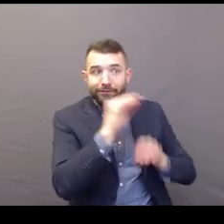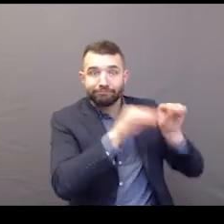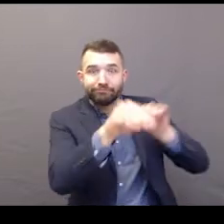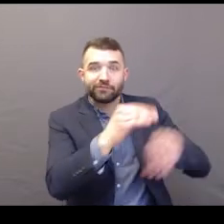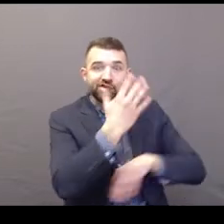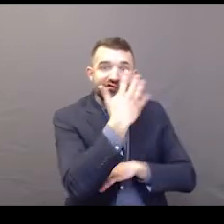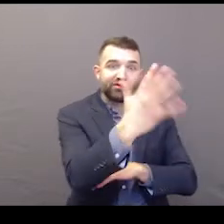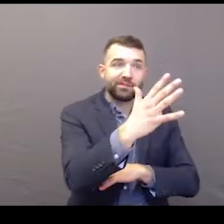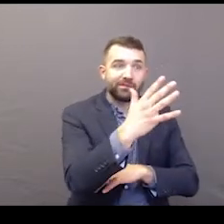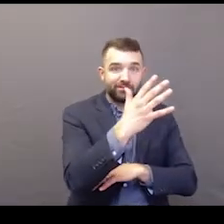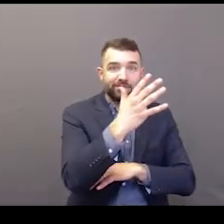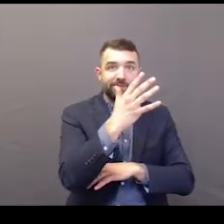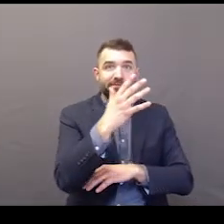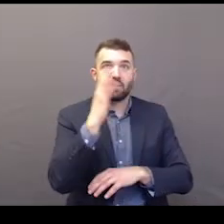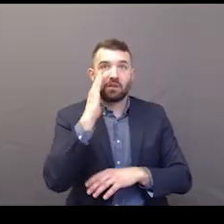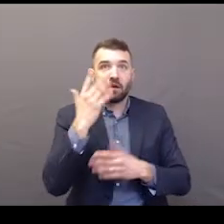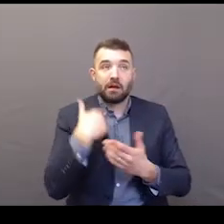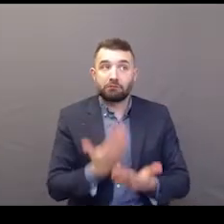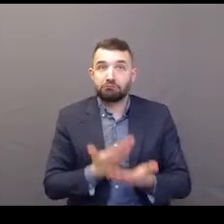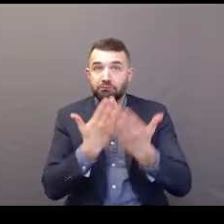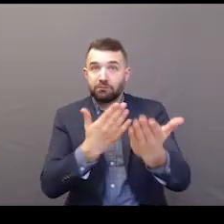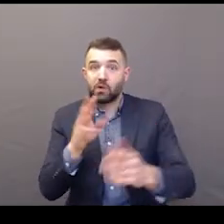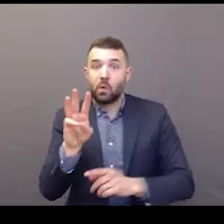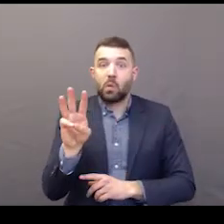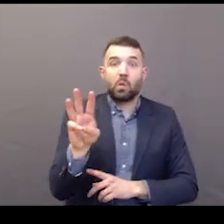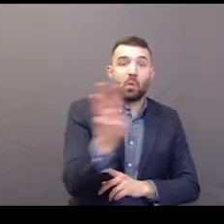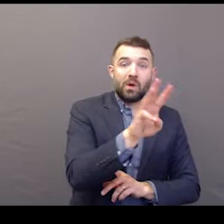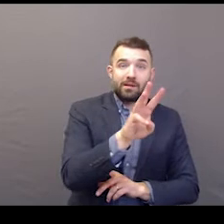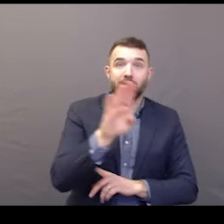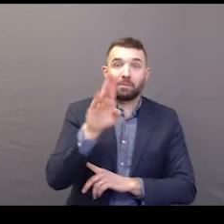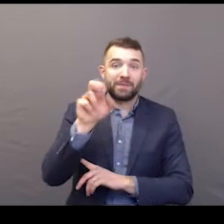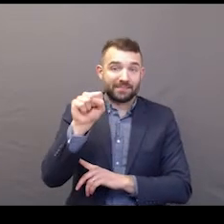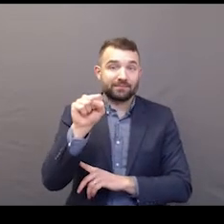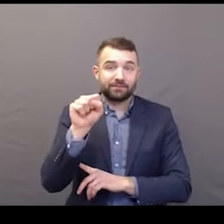We are also proposing a westbound bus lane (we call it a "business access and transit" lane)